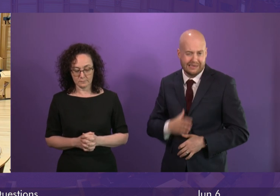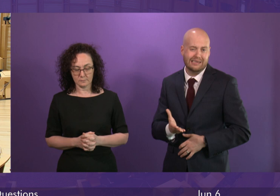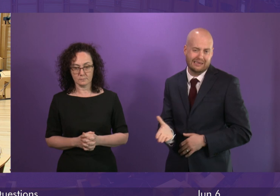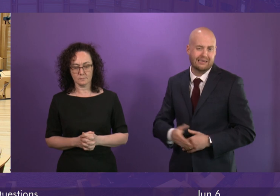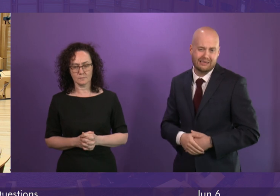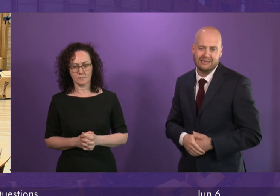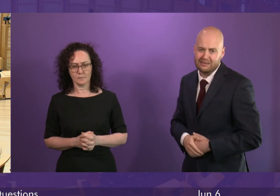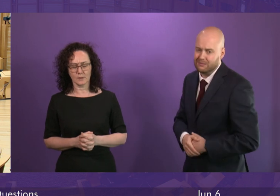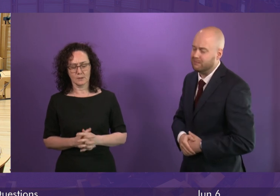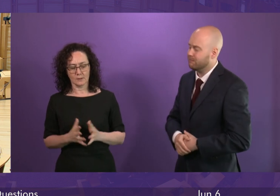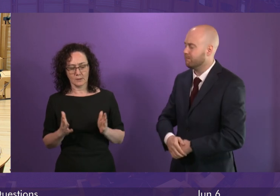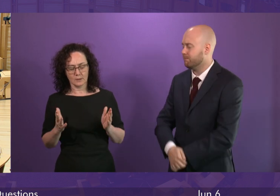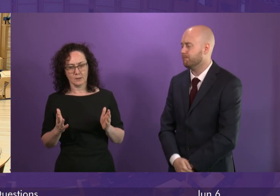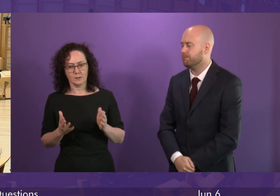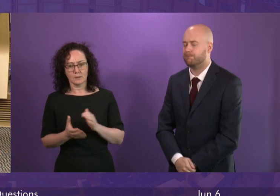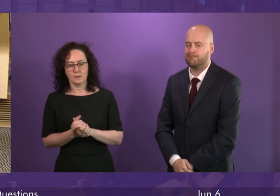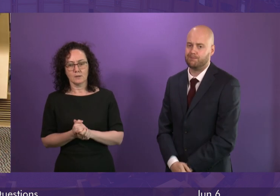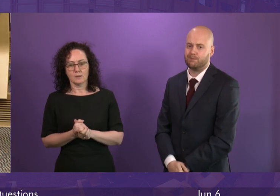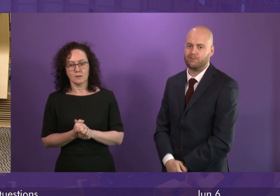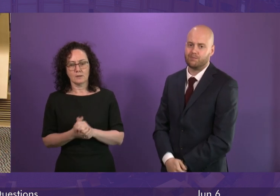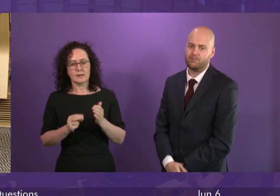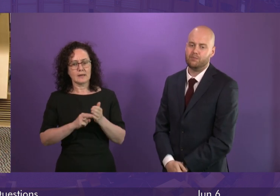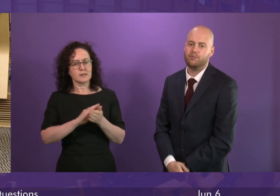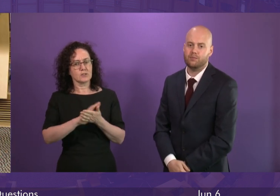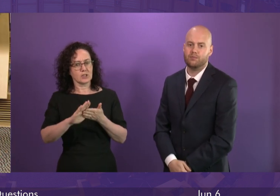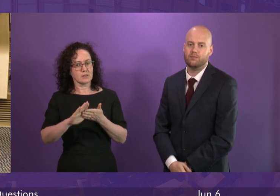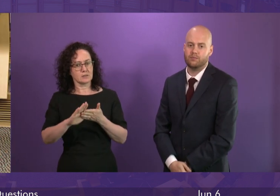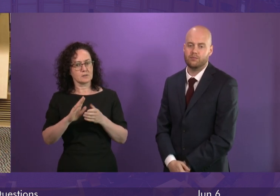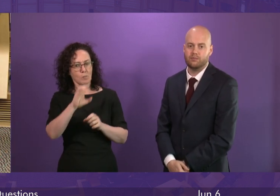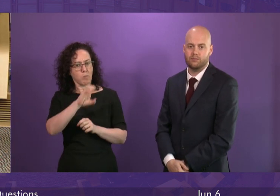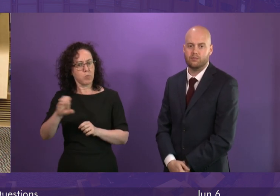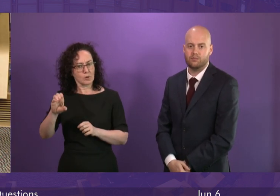for Education and Skills (John Swinney): NHS Borders is funded through the financial arrangements